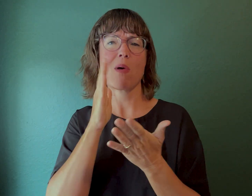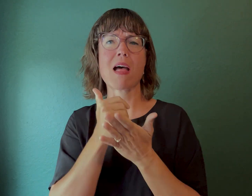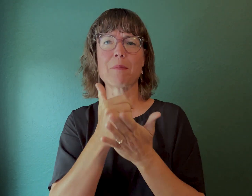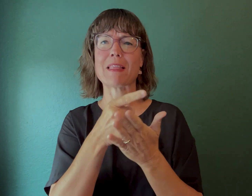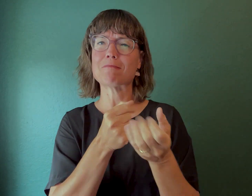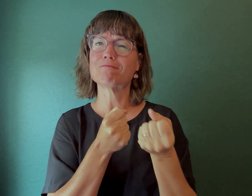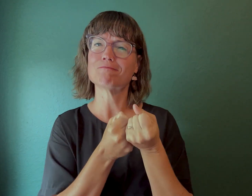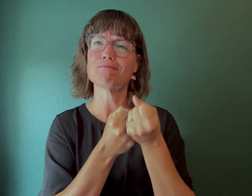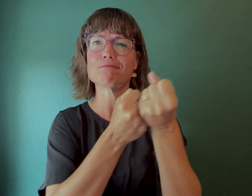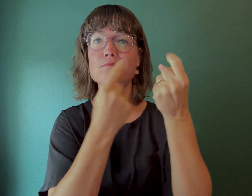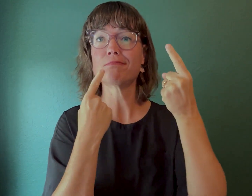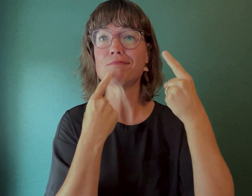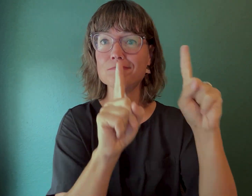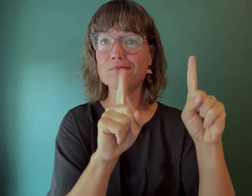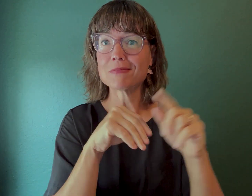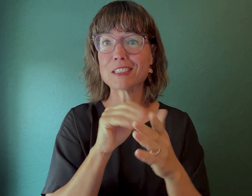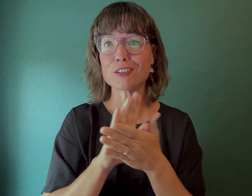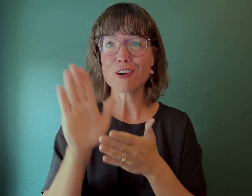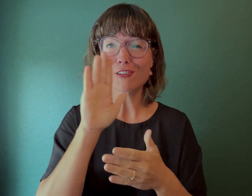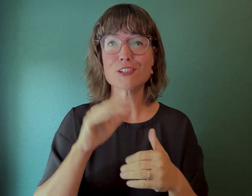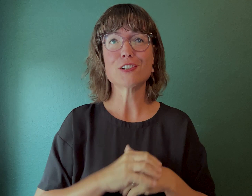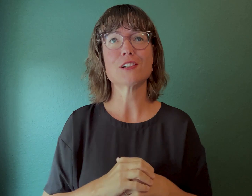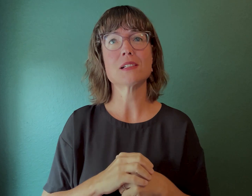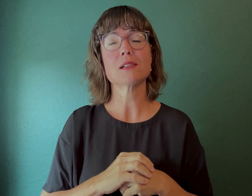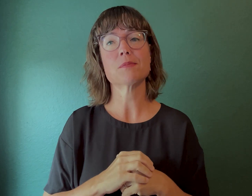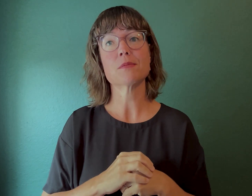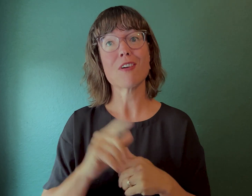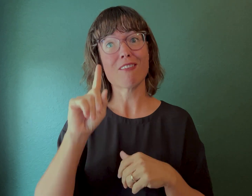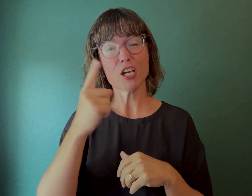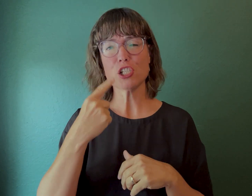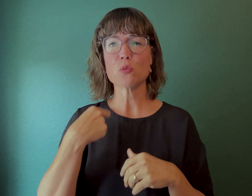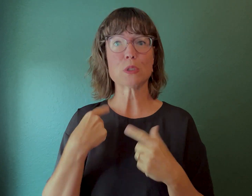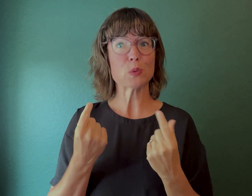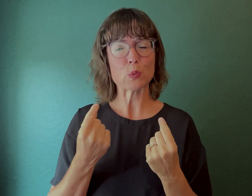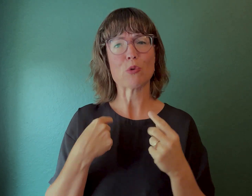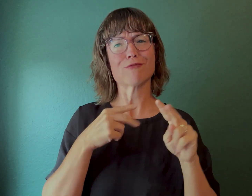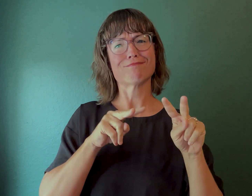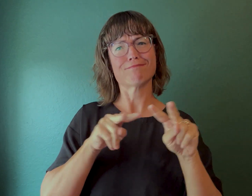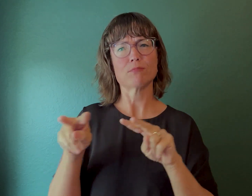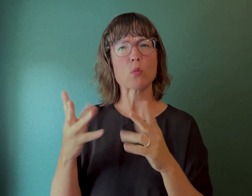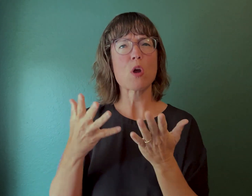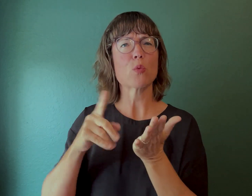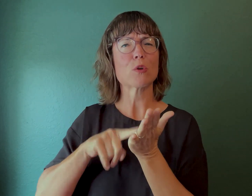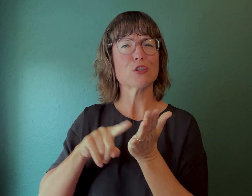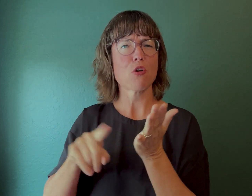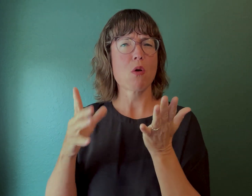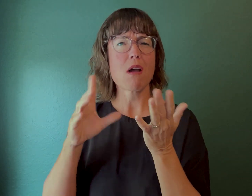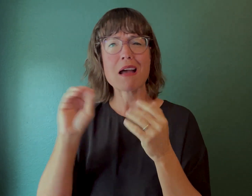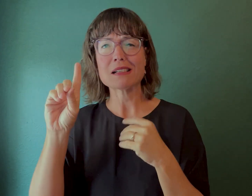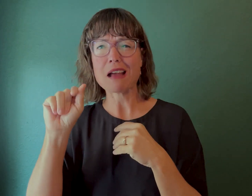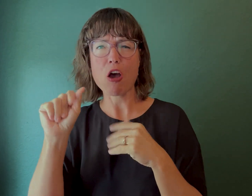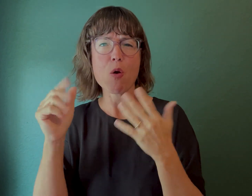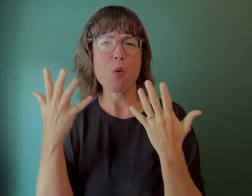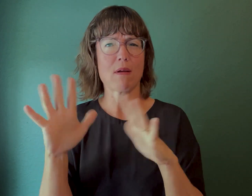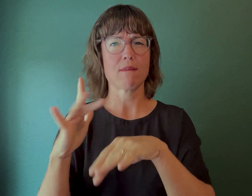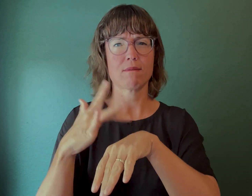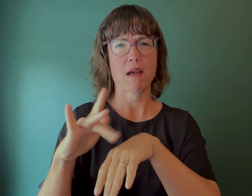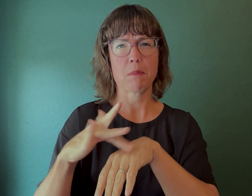as well as what helps fortify them towards success in college. We start by looking into existing data and research.